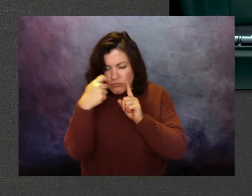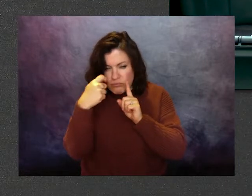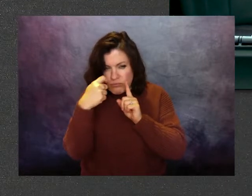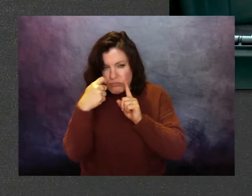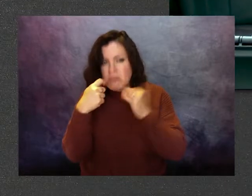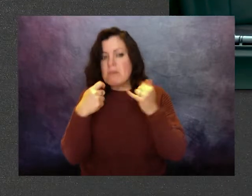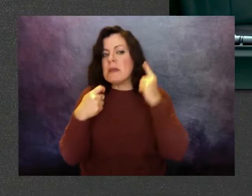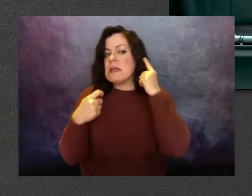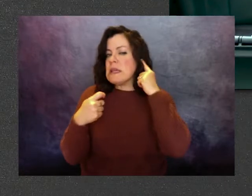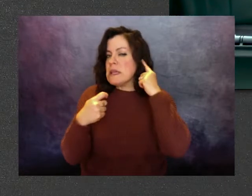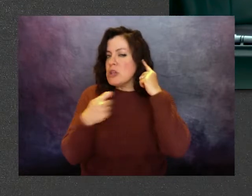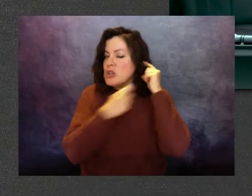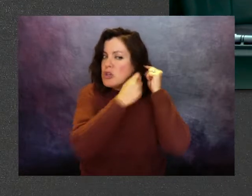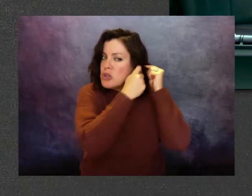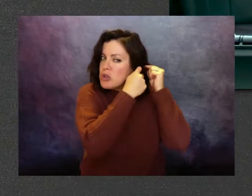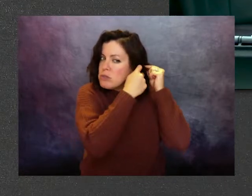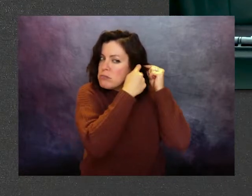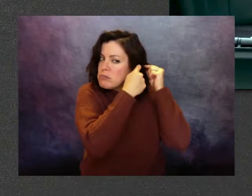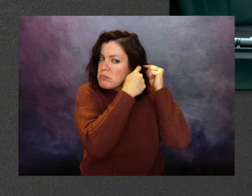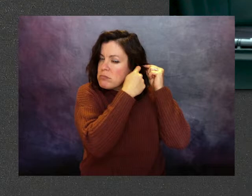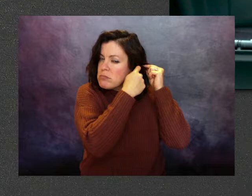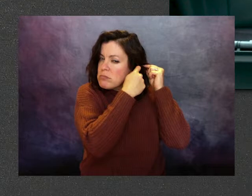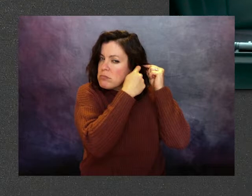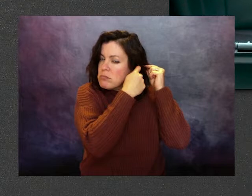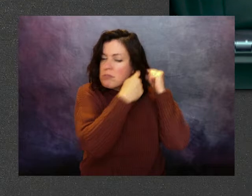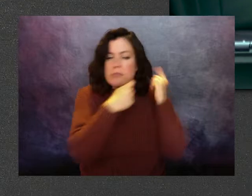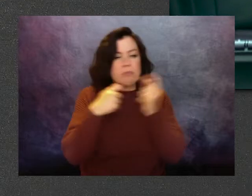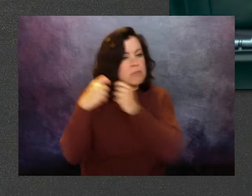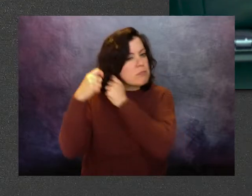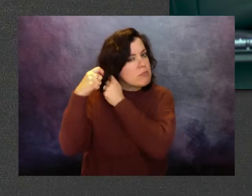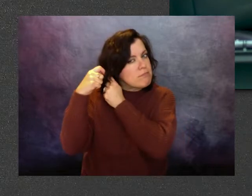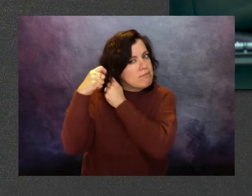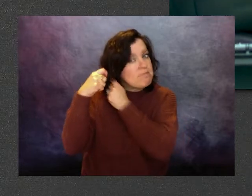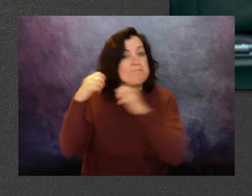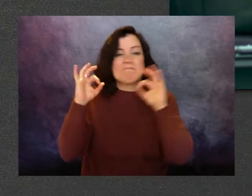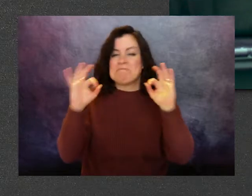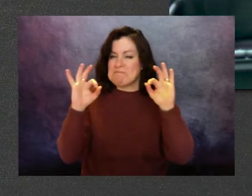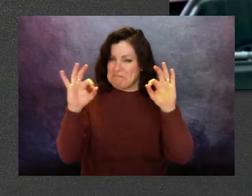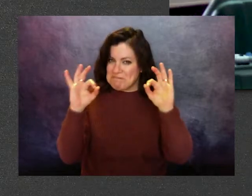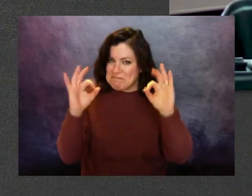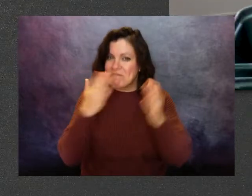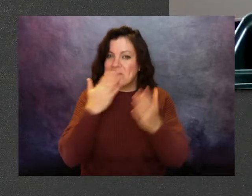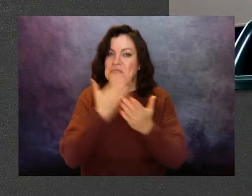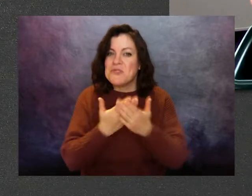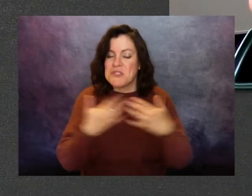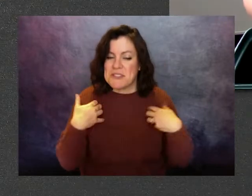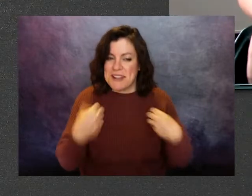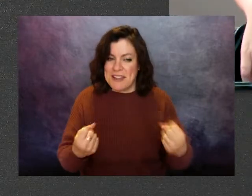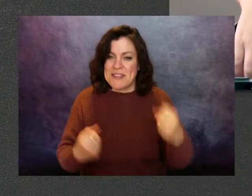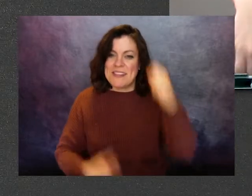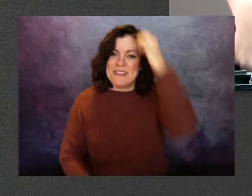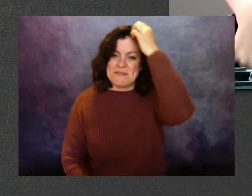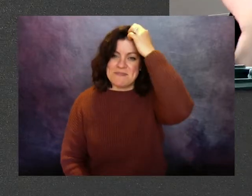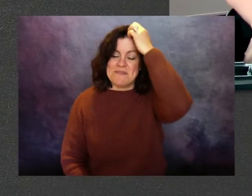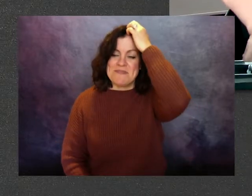And yep, good. And good. Yep, looks good, and.